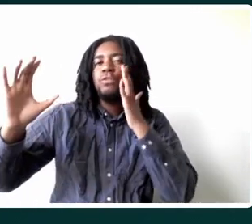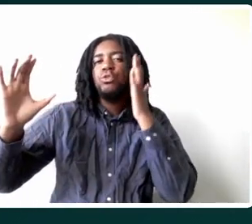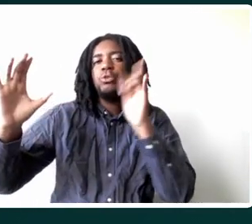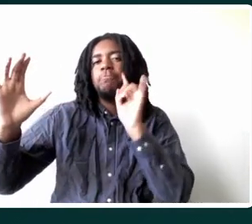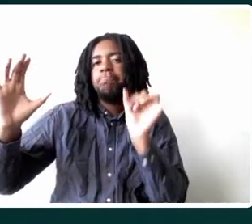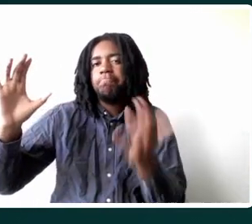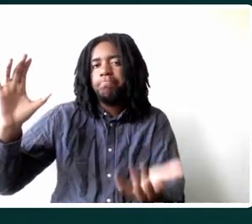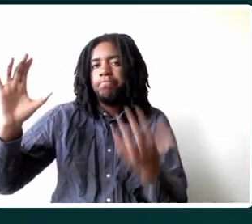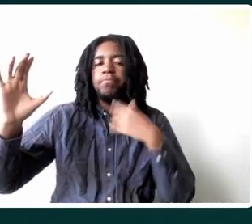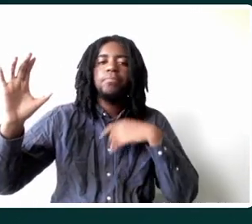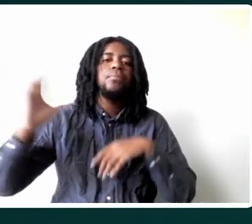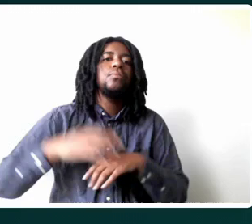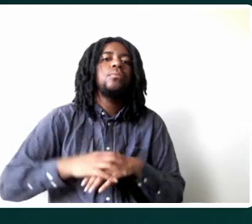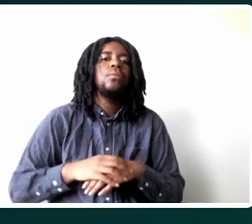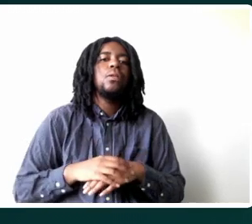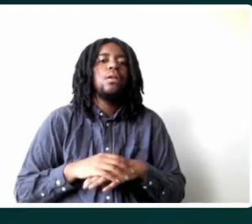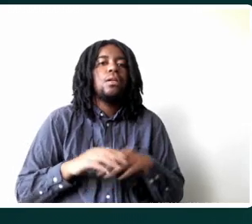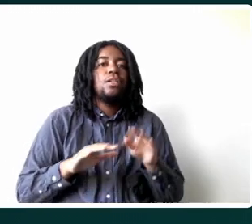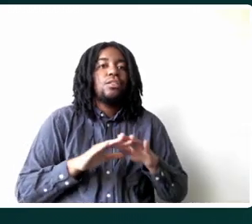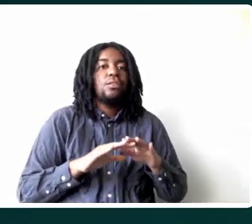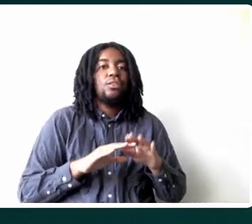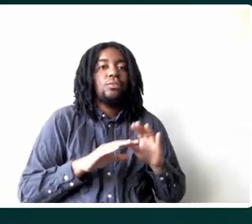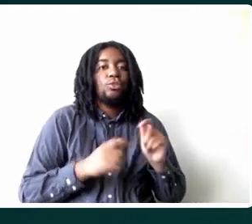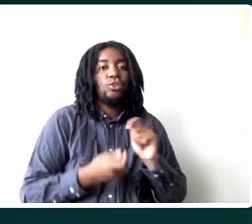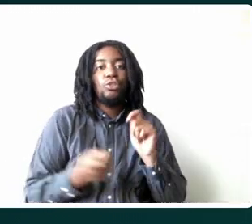that young people have seen in their lifetimes are things that we could not have dreamed of